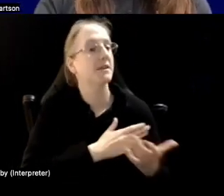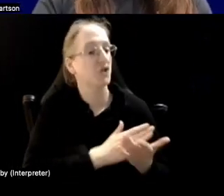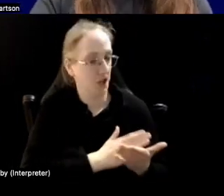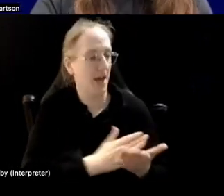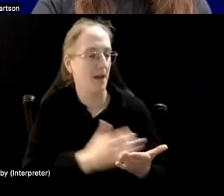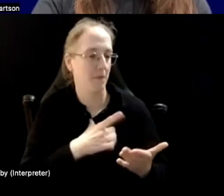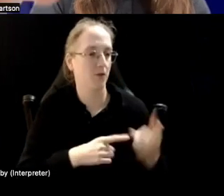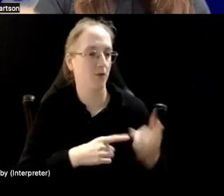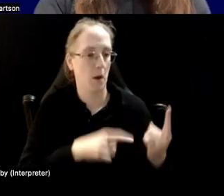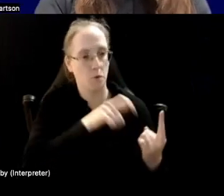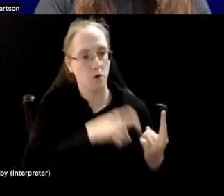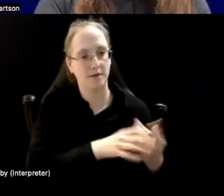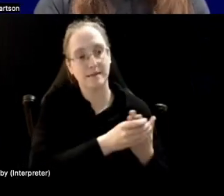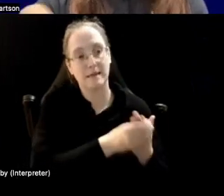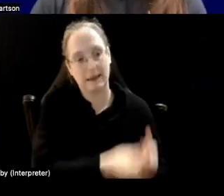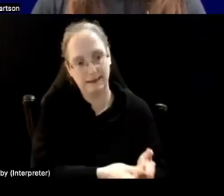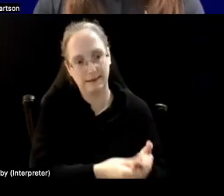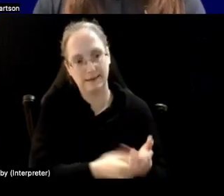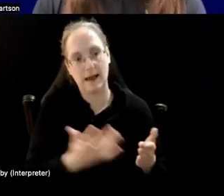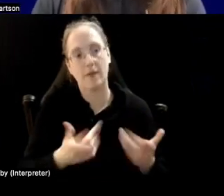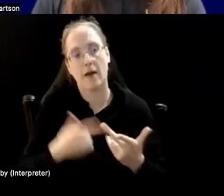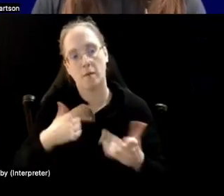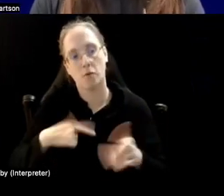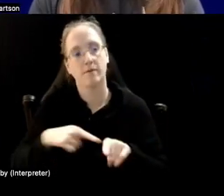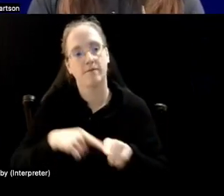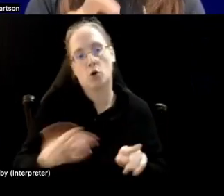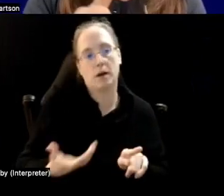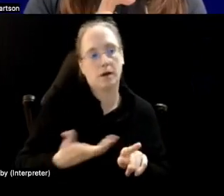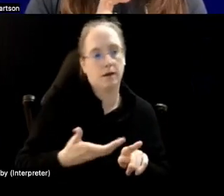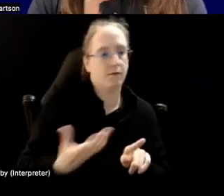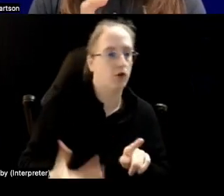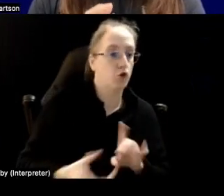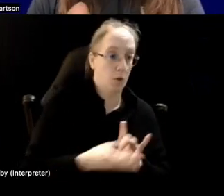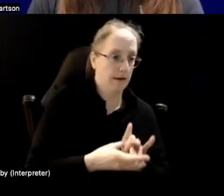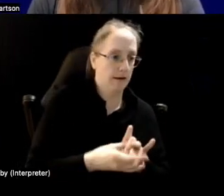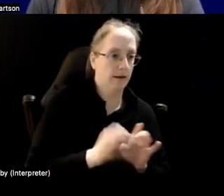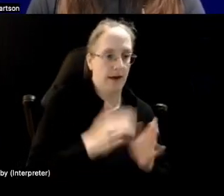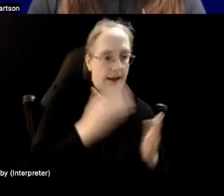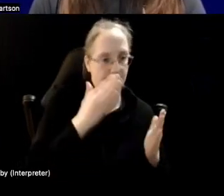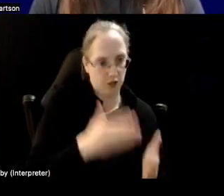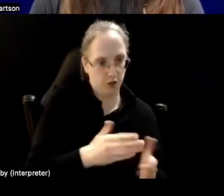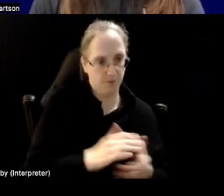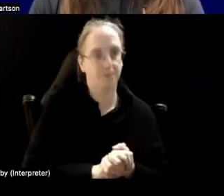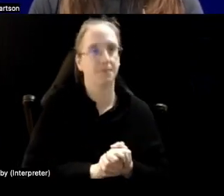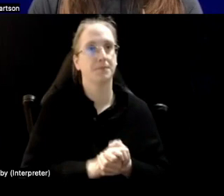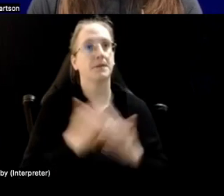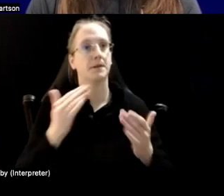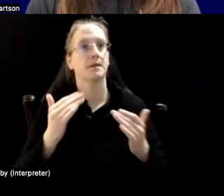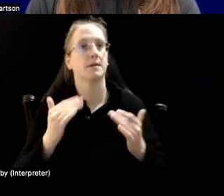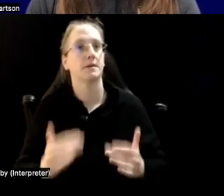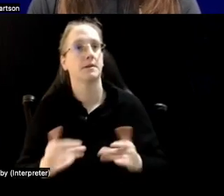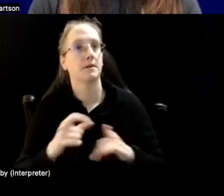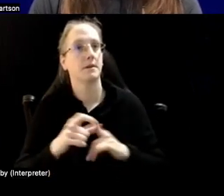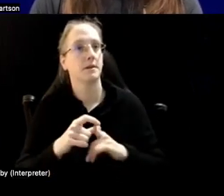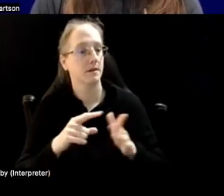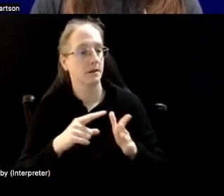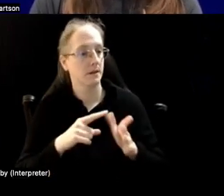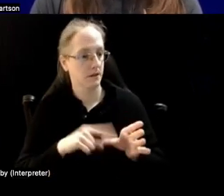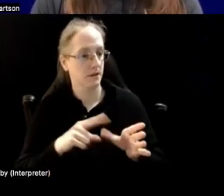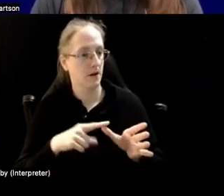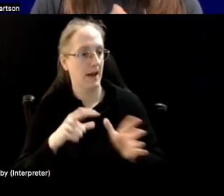doing the work around drawing attention. But in dyadic joint attention, "dyadic"